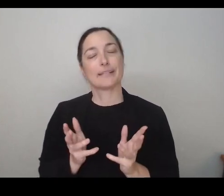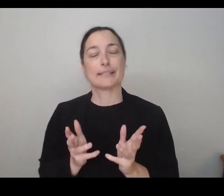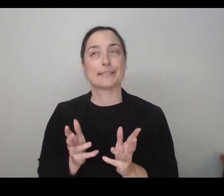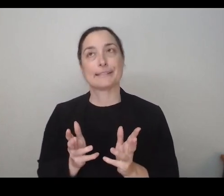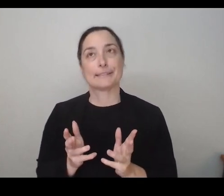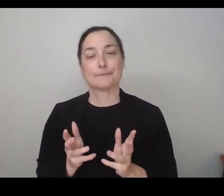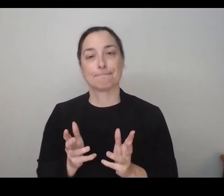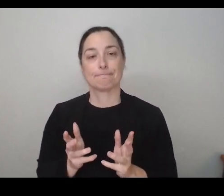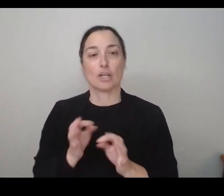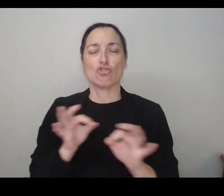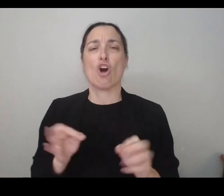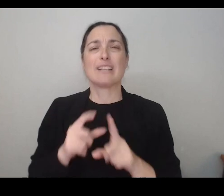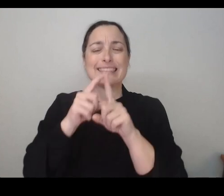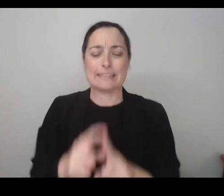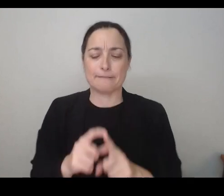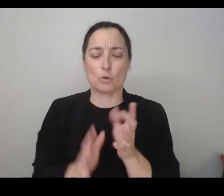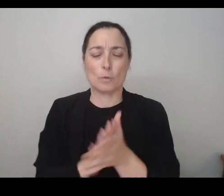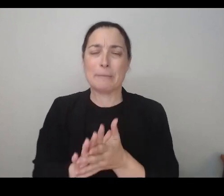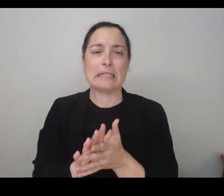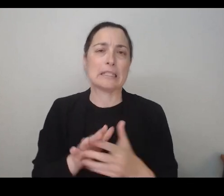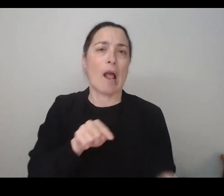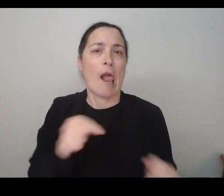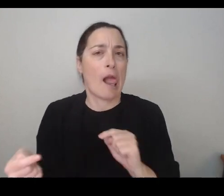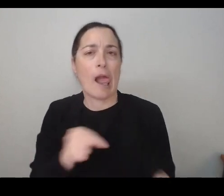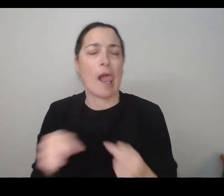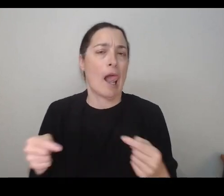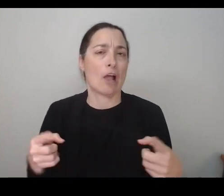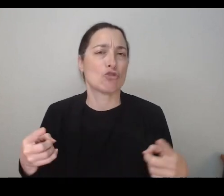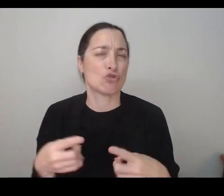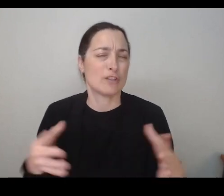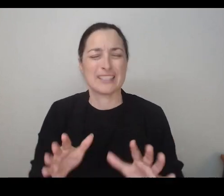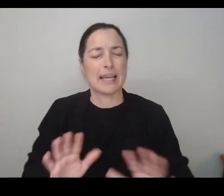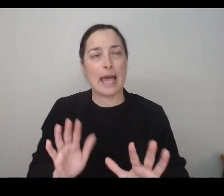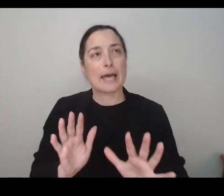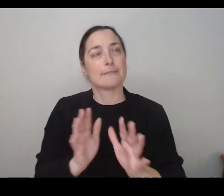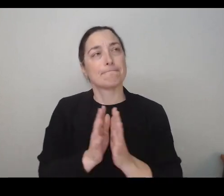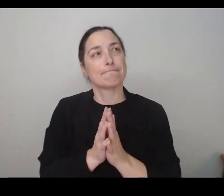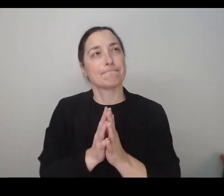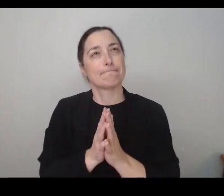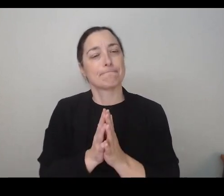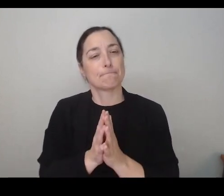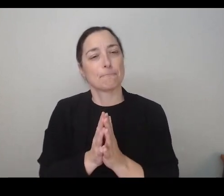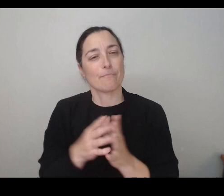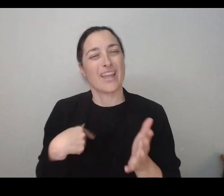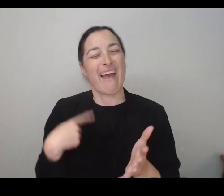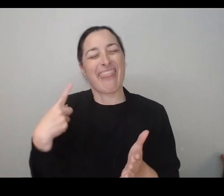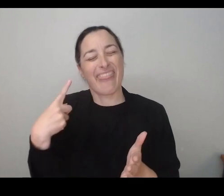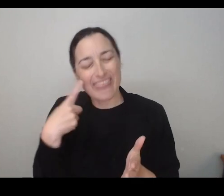of all the controversy that we are very familiar about. I think what you were pointing to was that the challenges